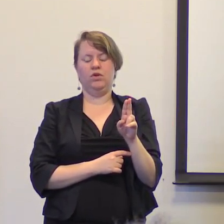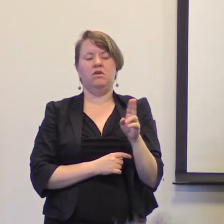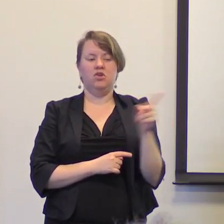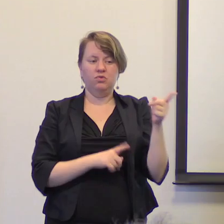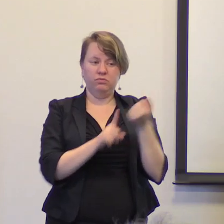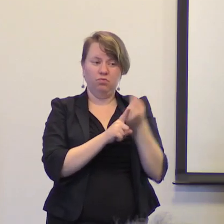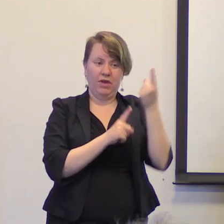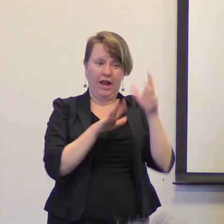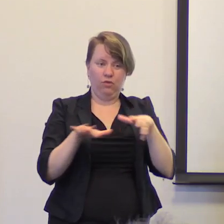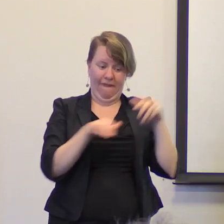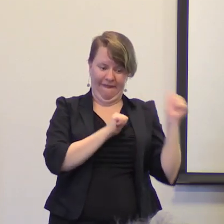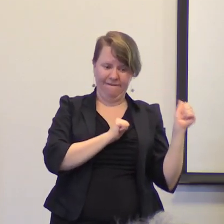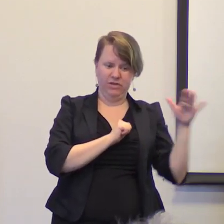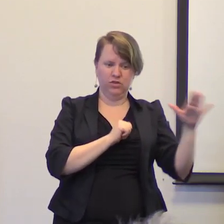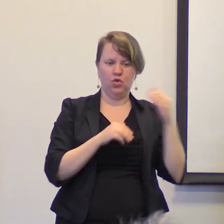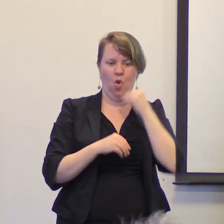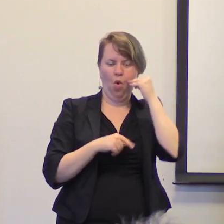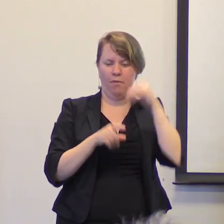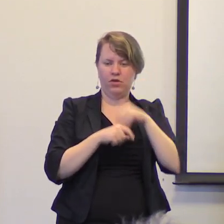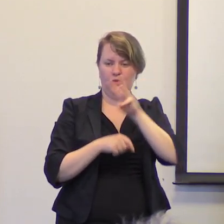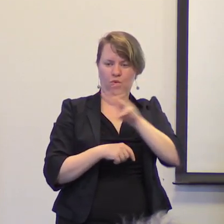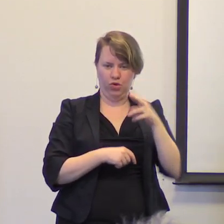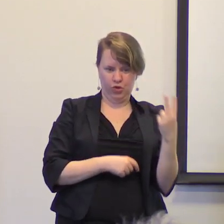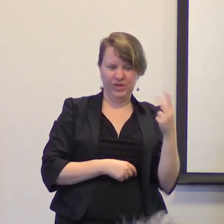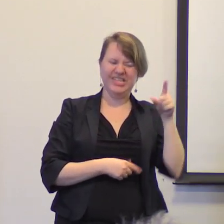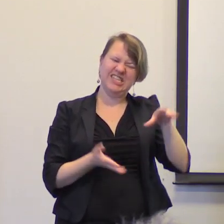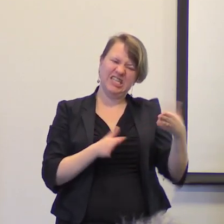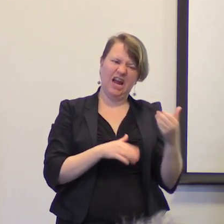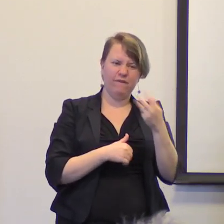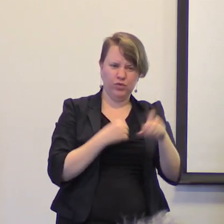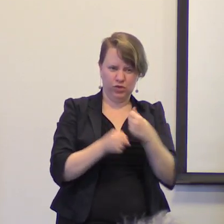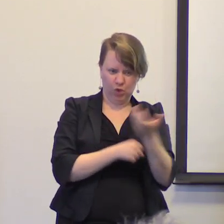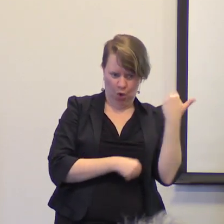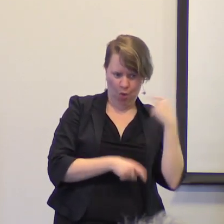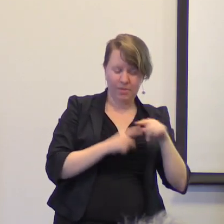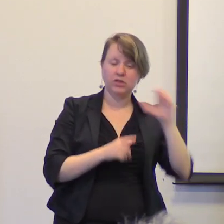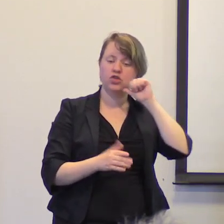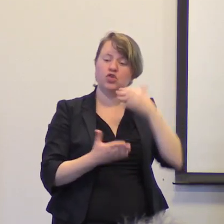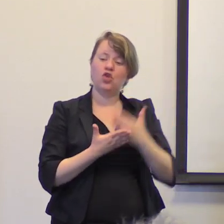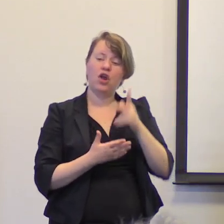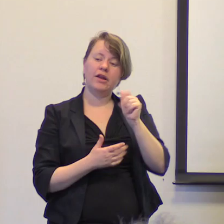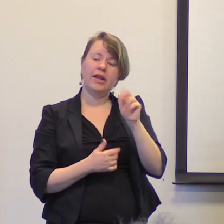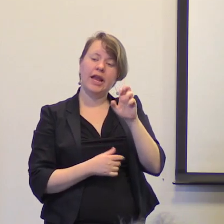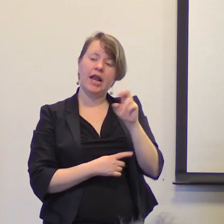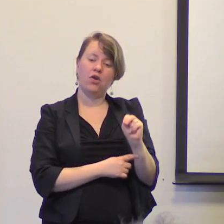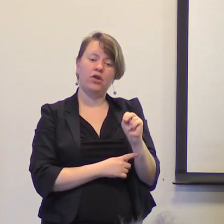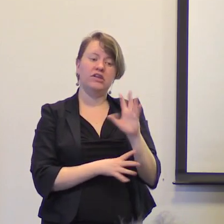This is him with his daughter, Karen. Fred died a few years back, but his daughter, Karen, is involved with the Korematsu Center,